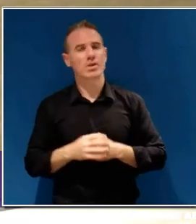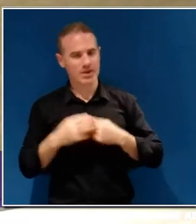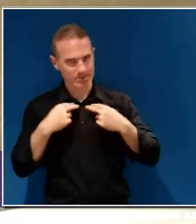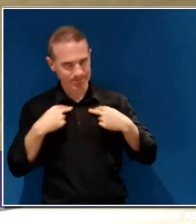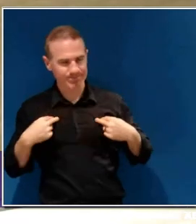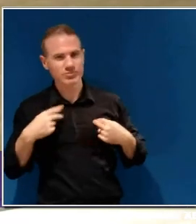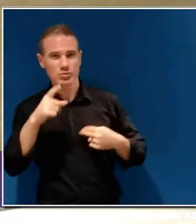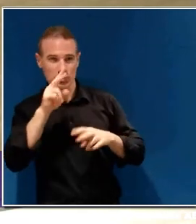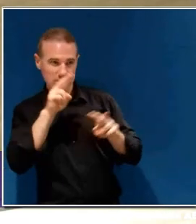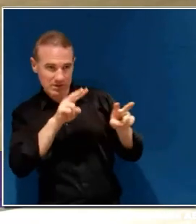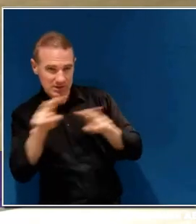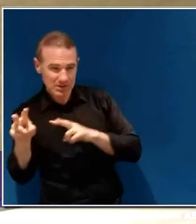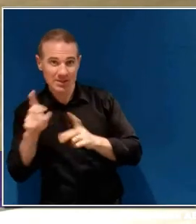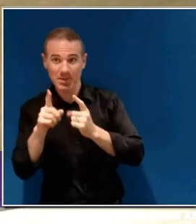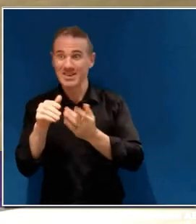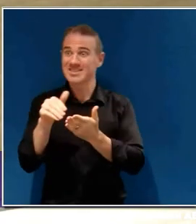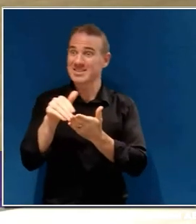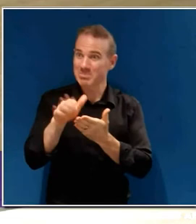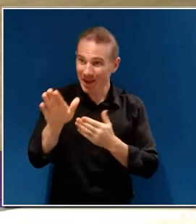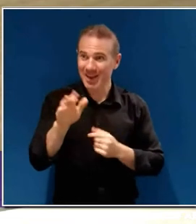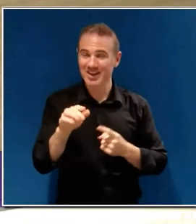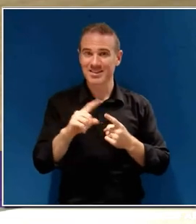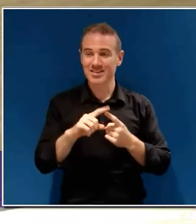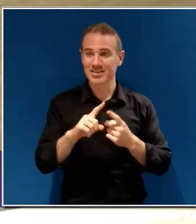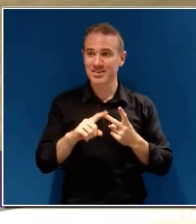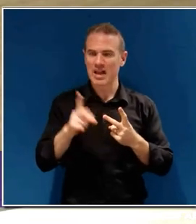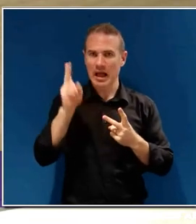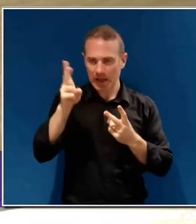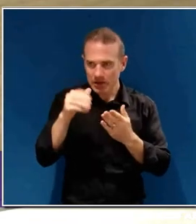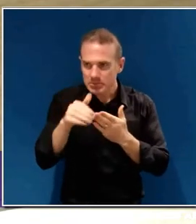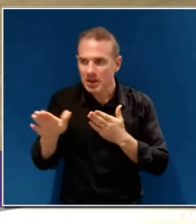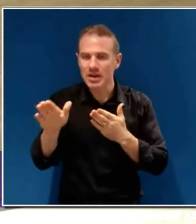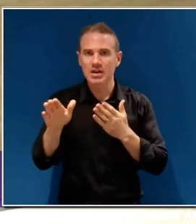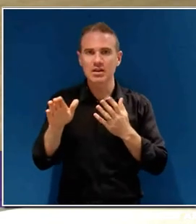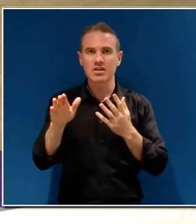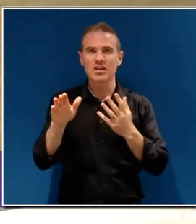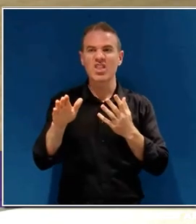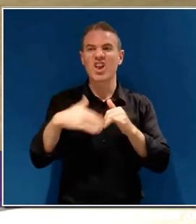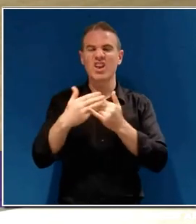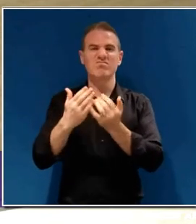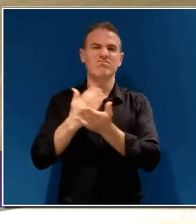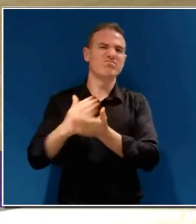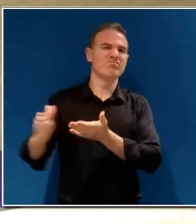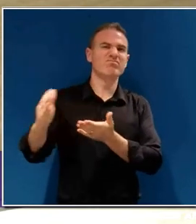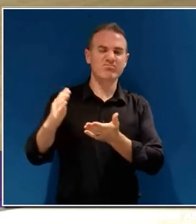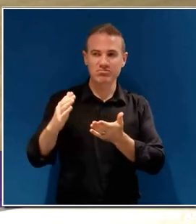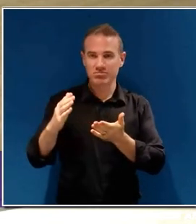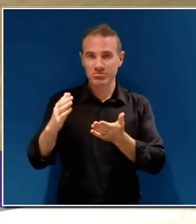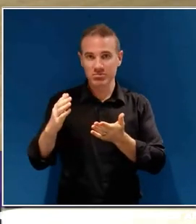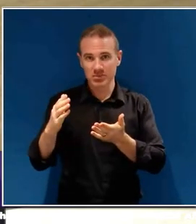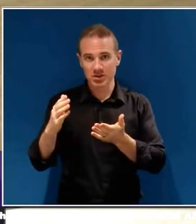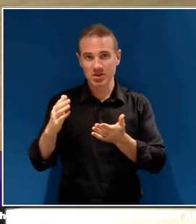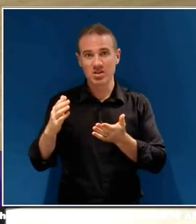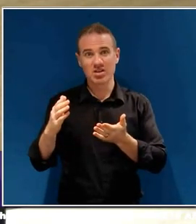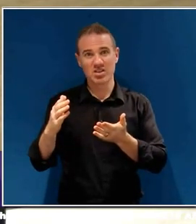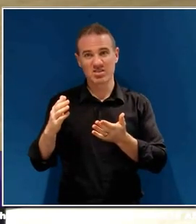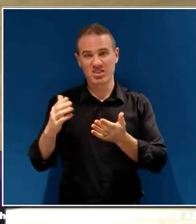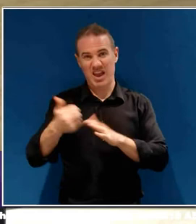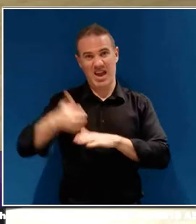...and the correlation with exclusion? Yes With expulsion. PROF GRAHAM: it's press repeat.